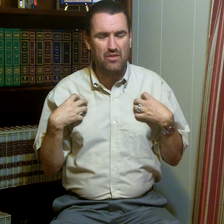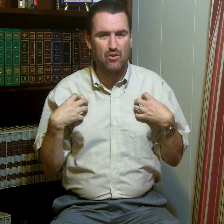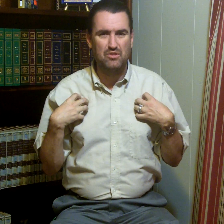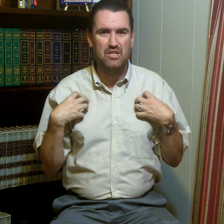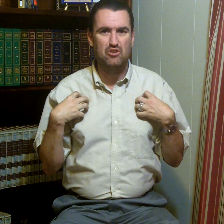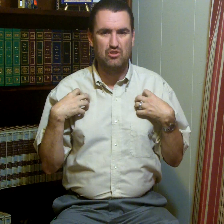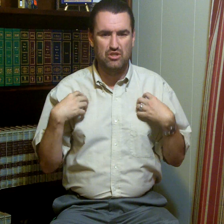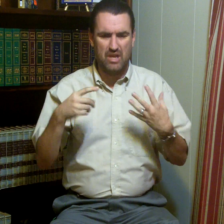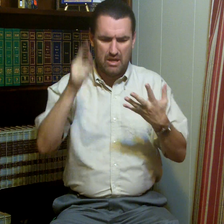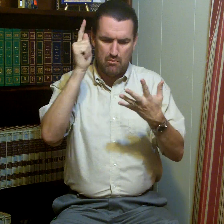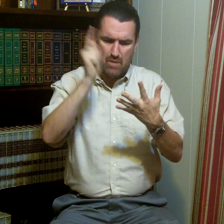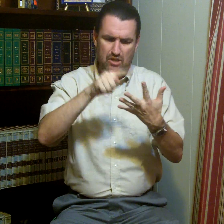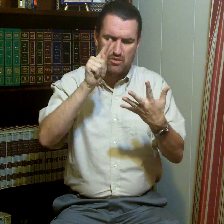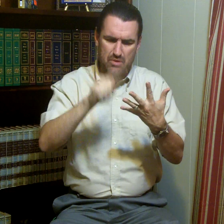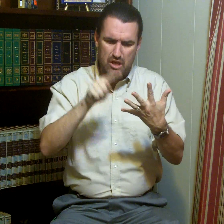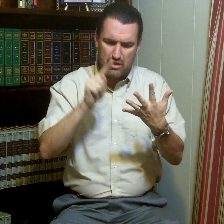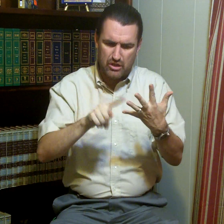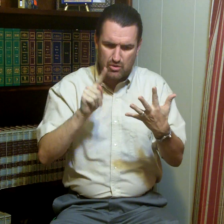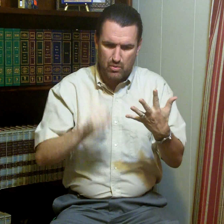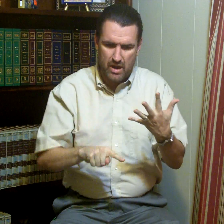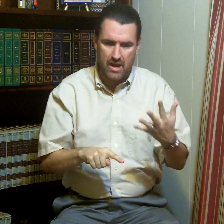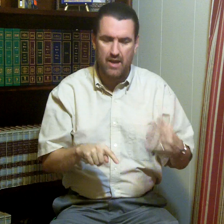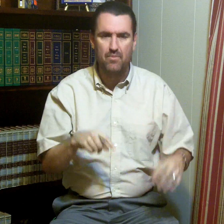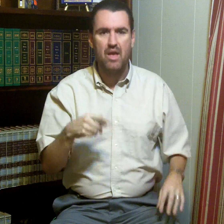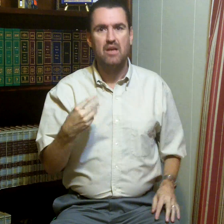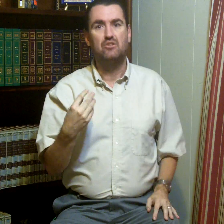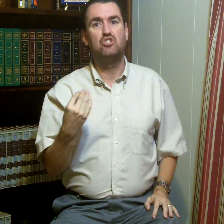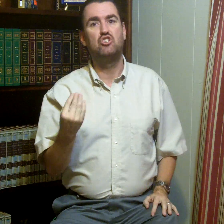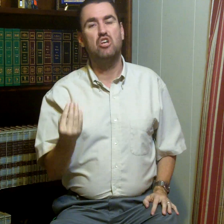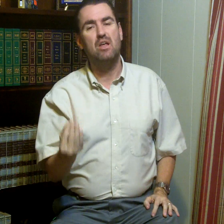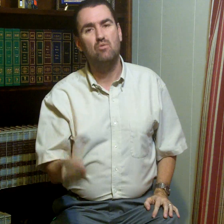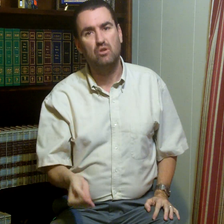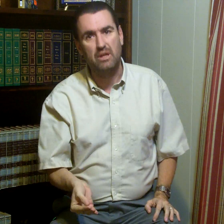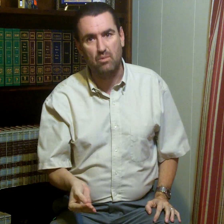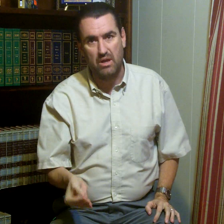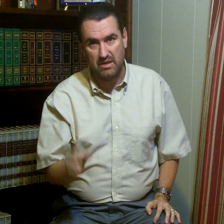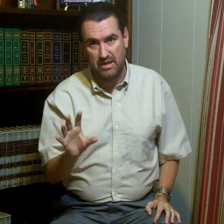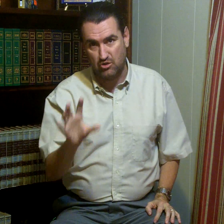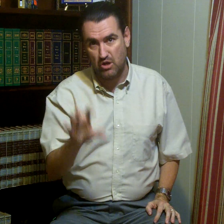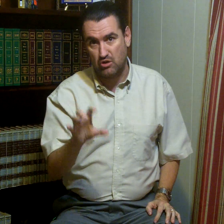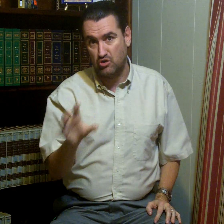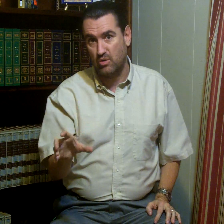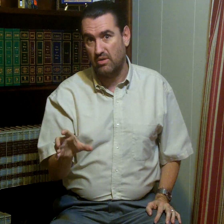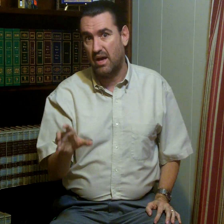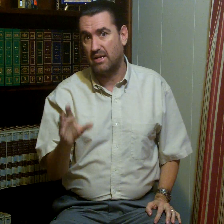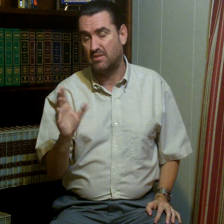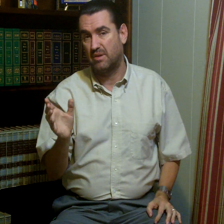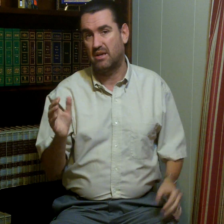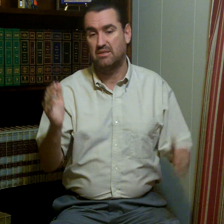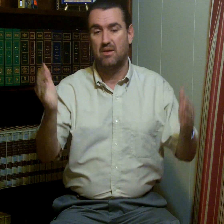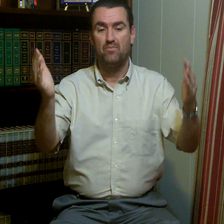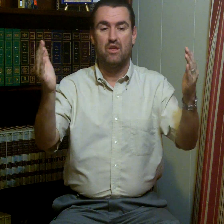those teachers and say it must be this way generally when instructors doing that is because